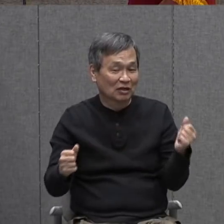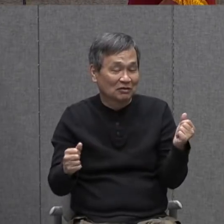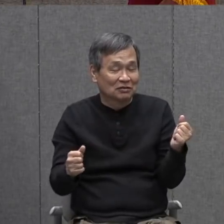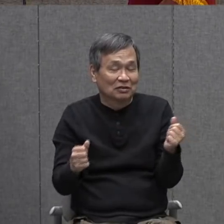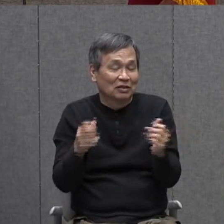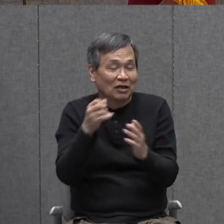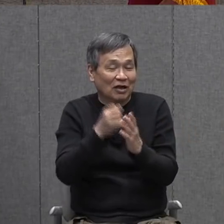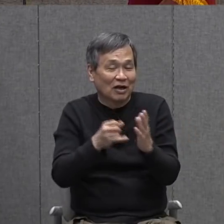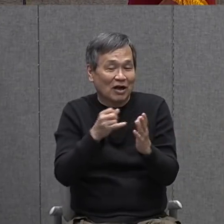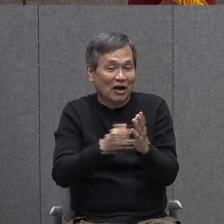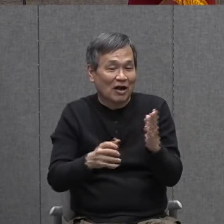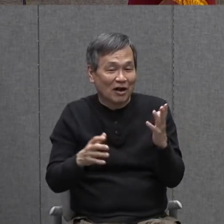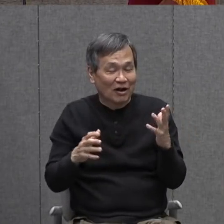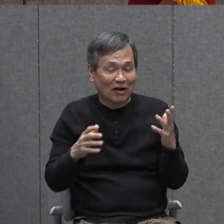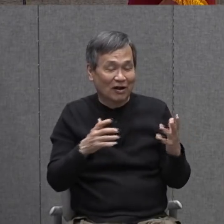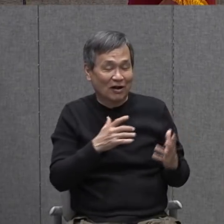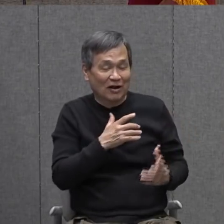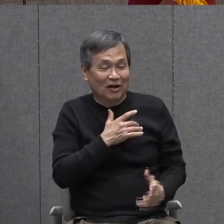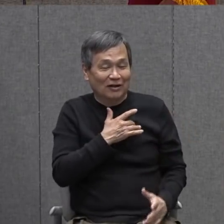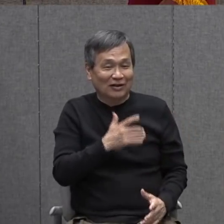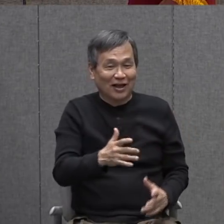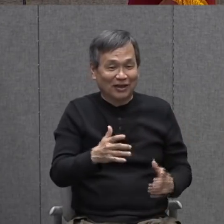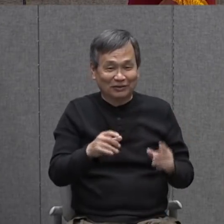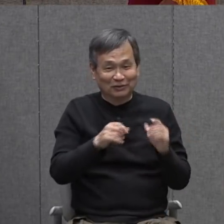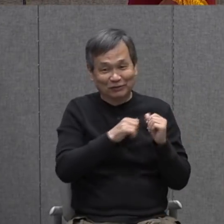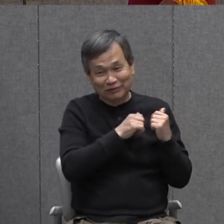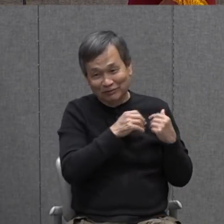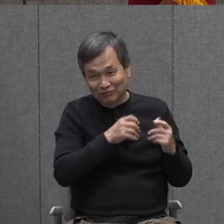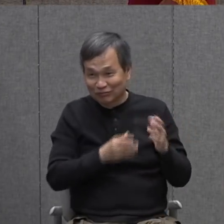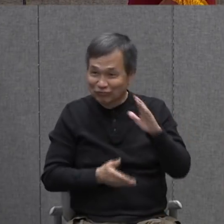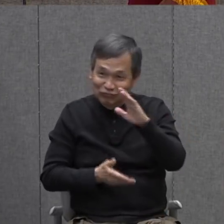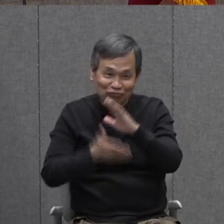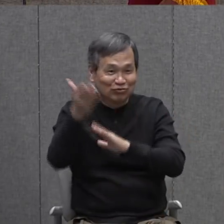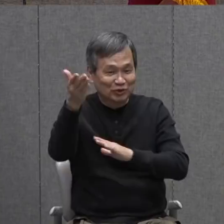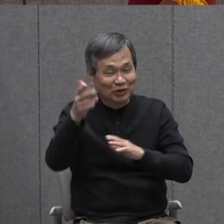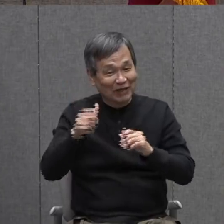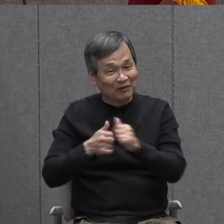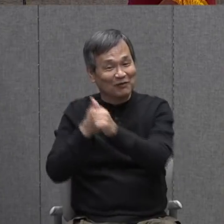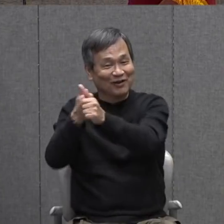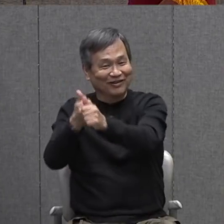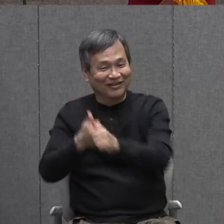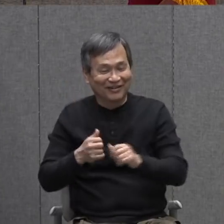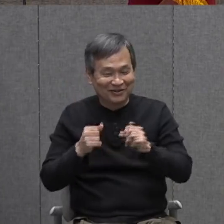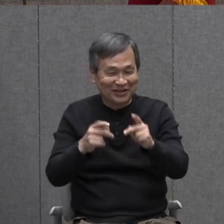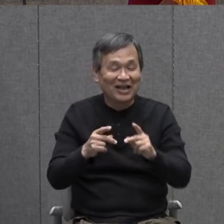and we have to work with it however it comes to us. When you share your artwork with people,